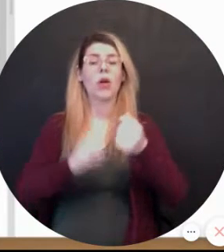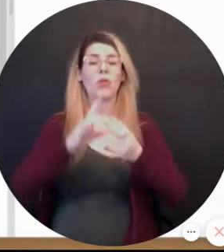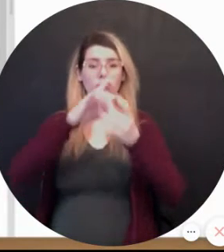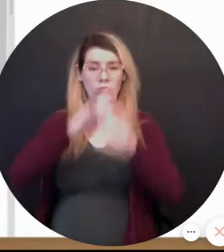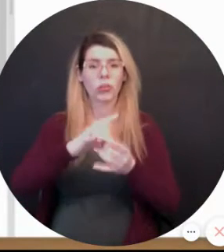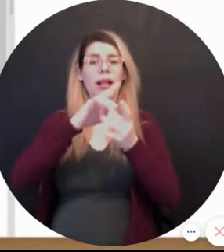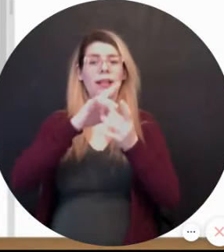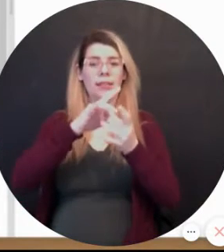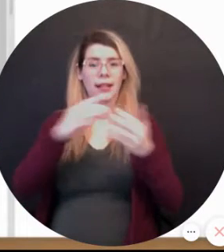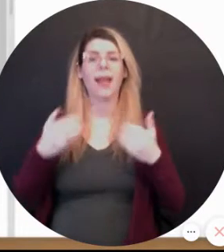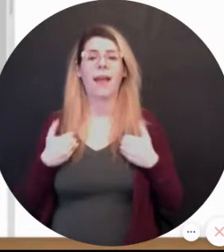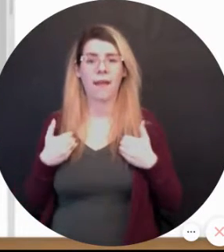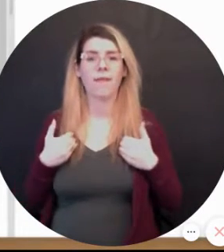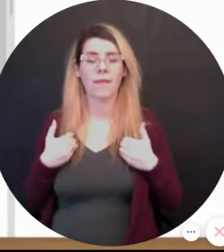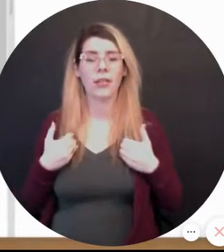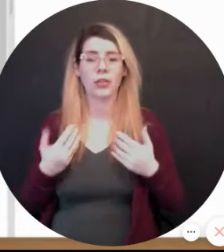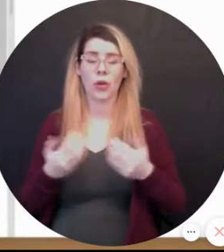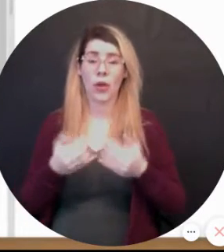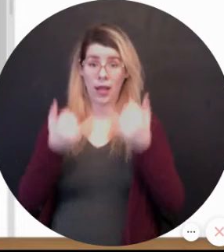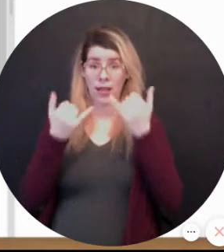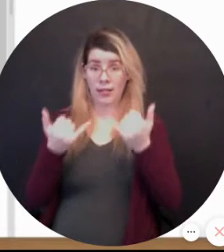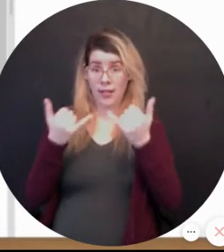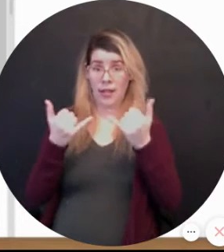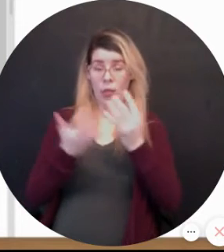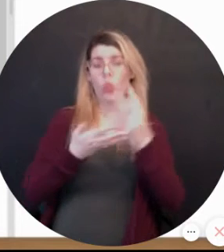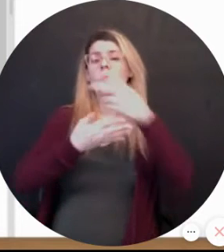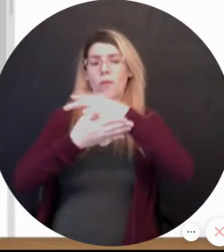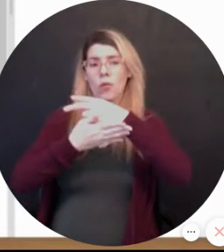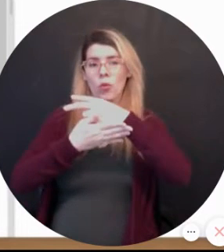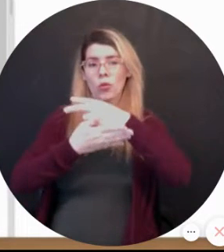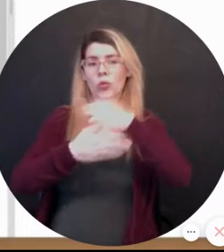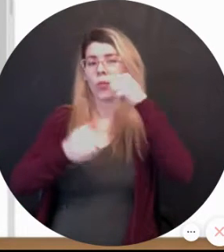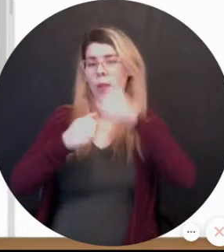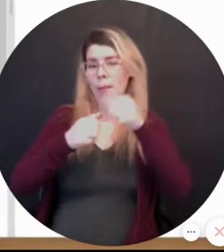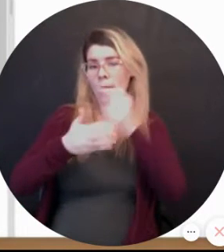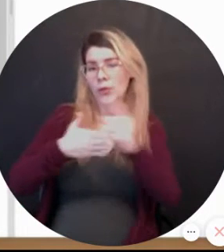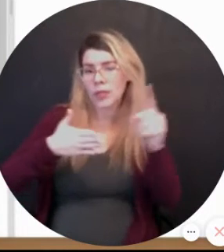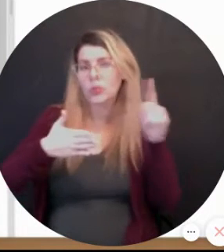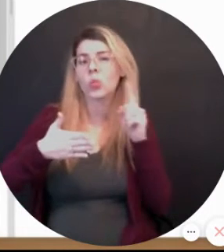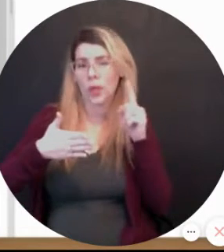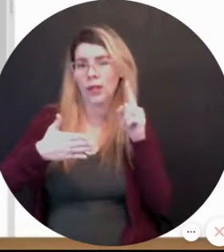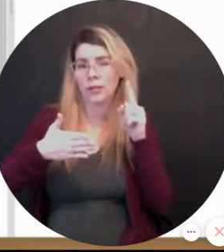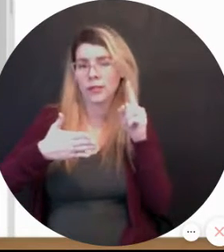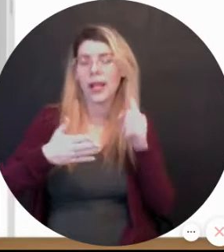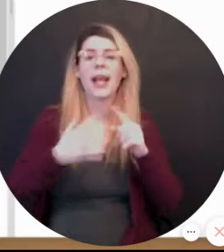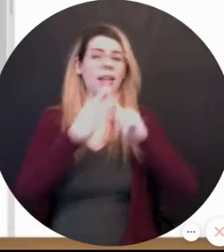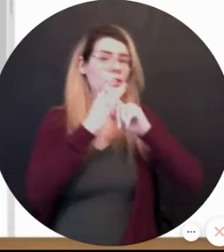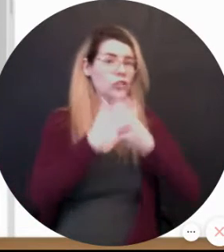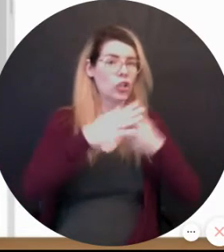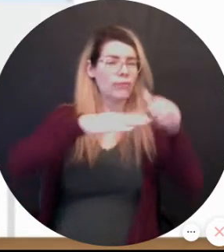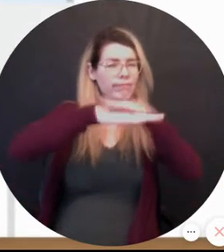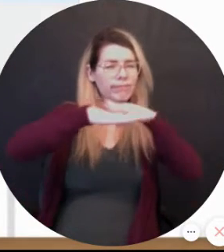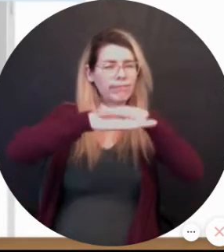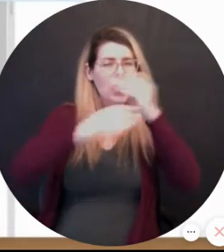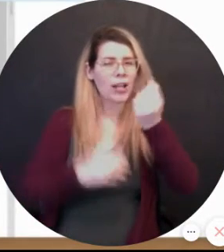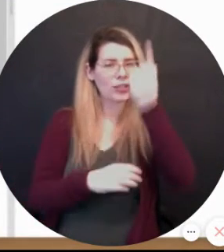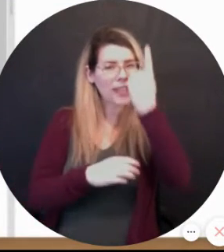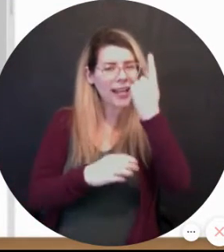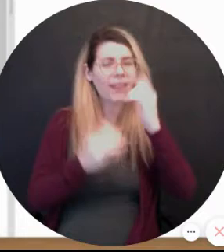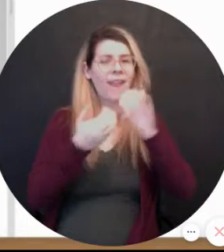also to get your feet wet with working with repl.it. So we can start with inside my value